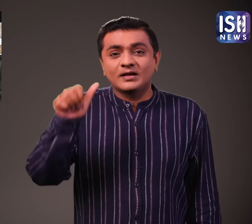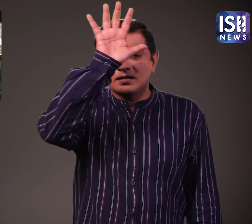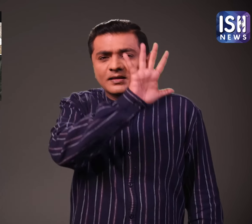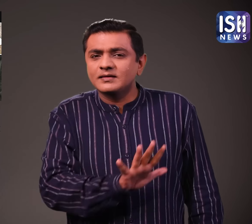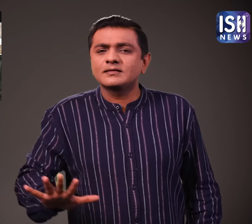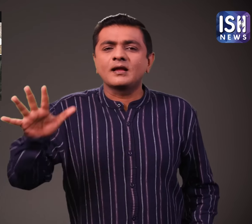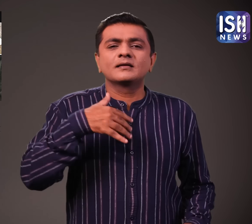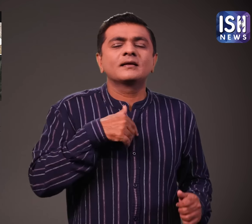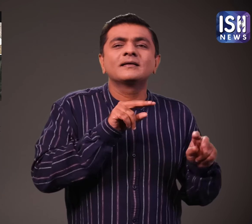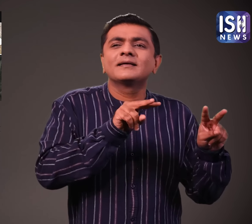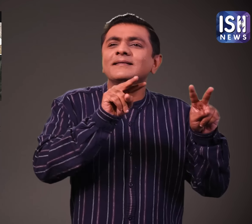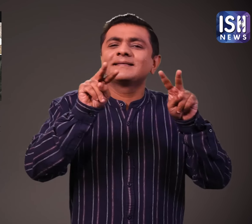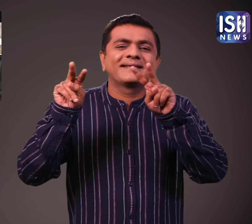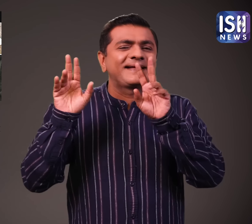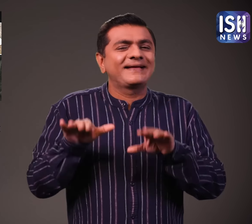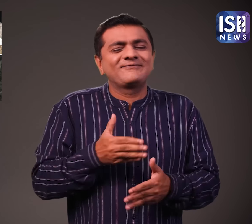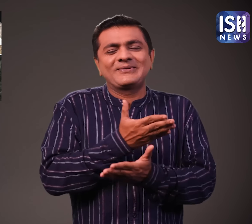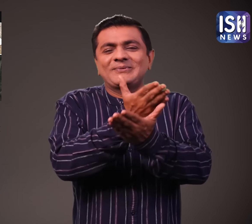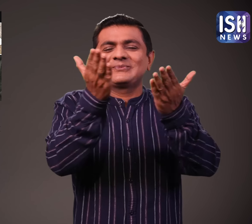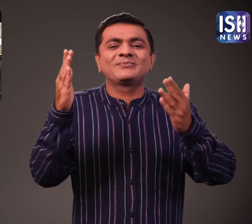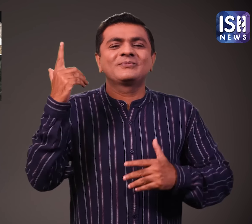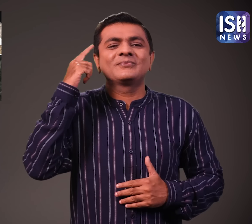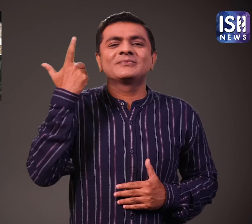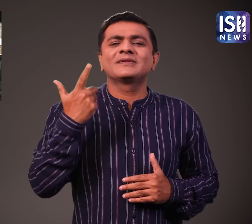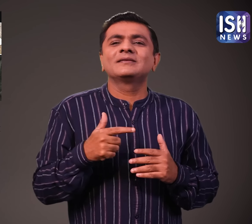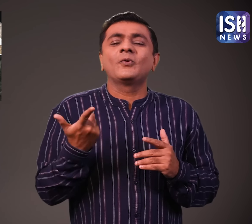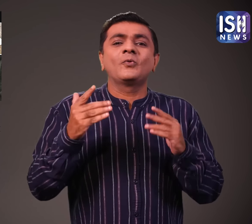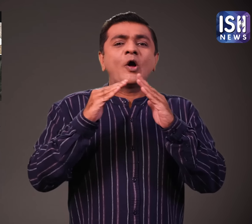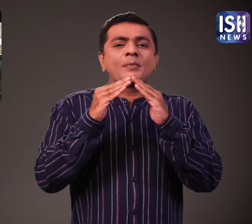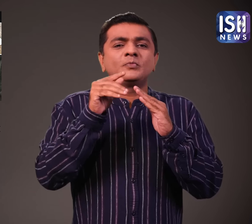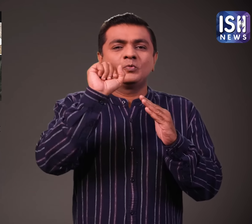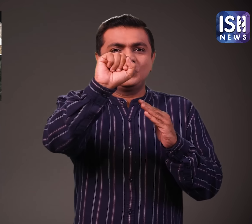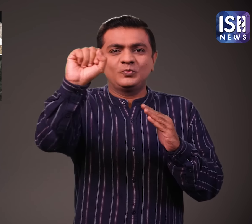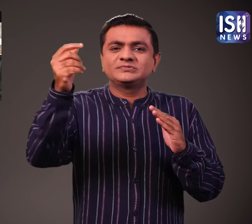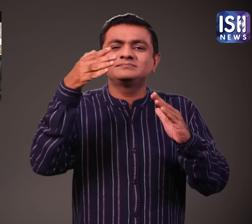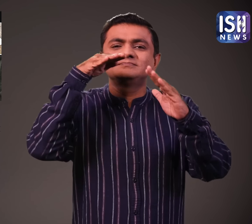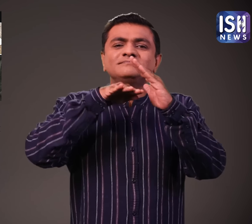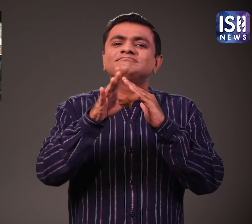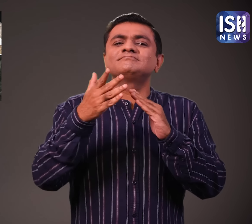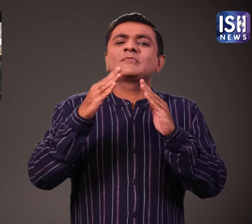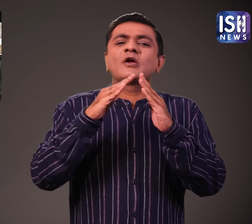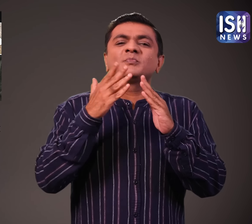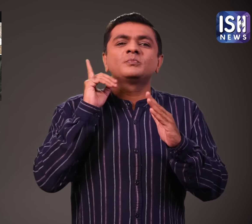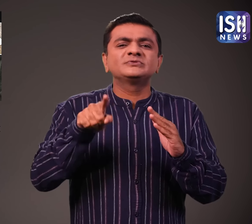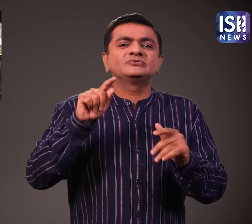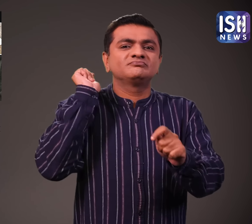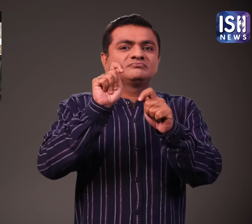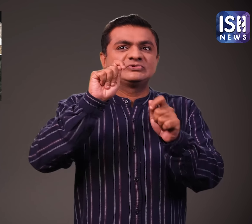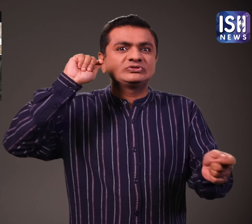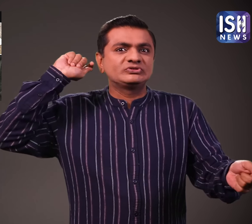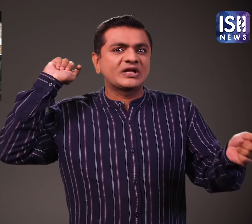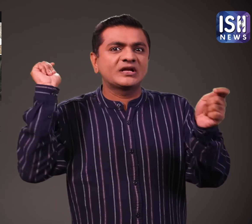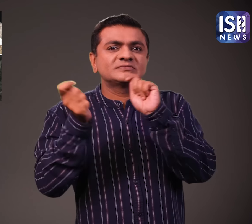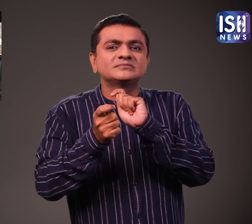We've usually seen in Indian households that during renovation,